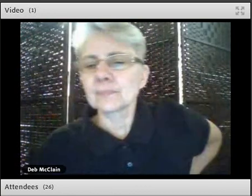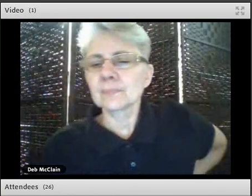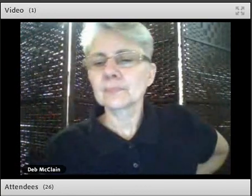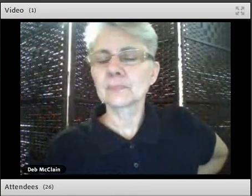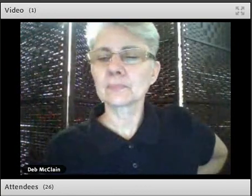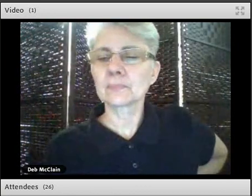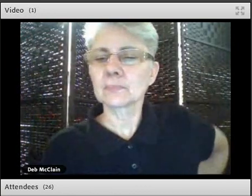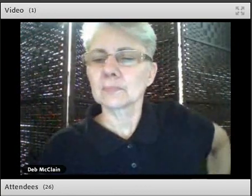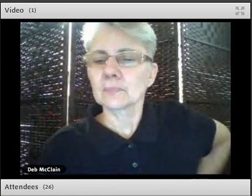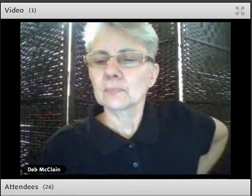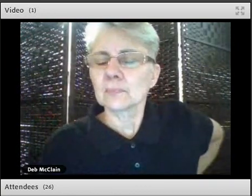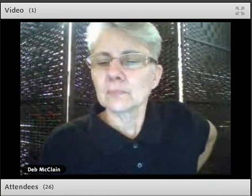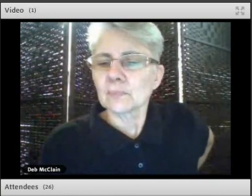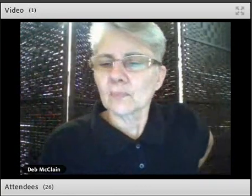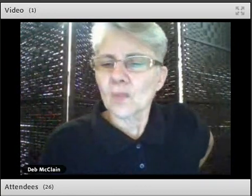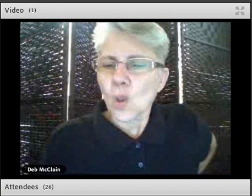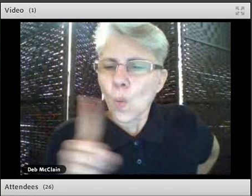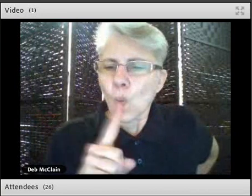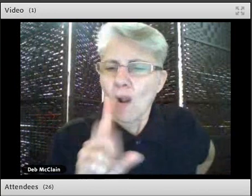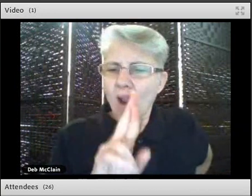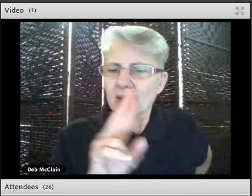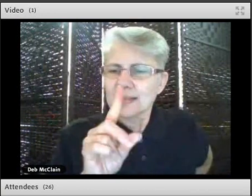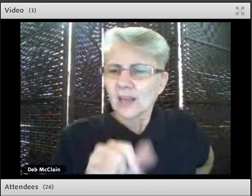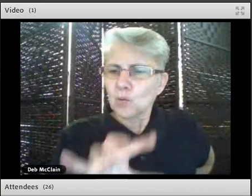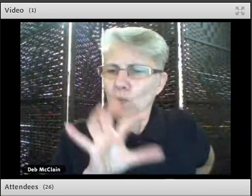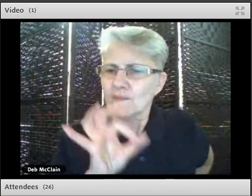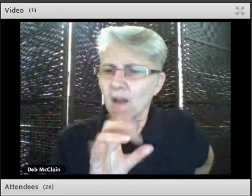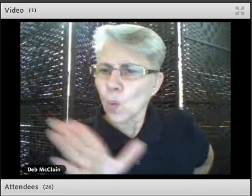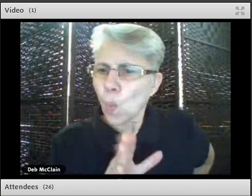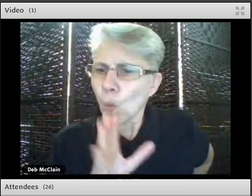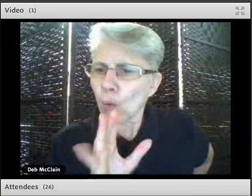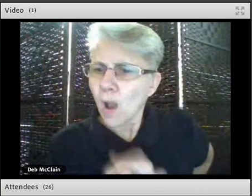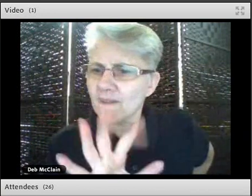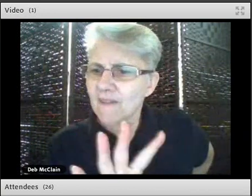RDA does not dictate presentation,